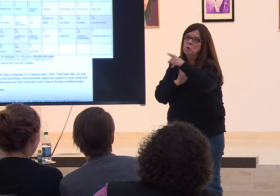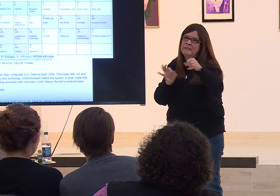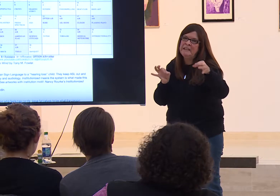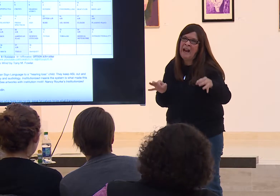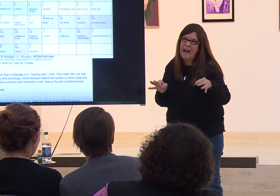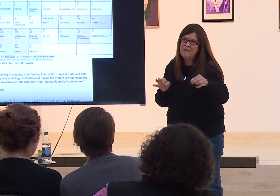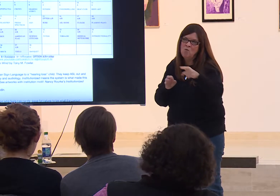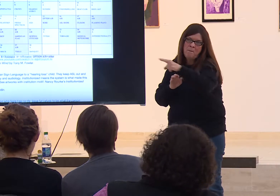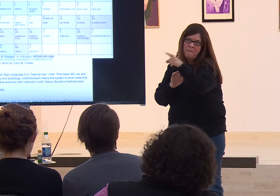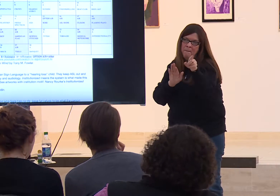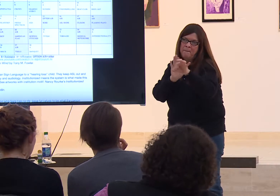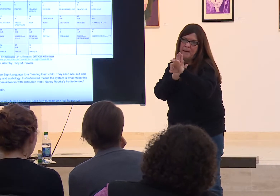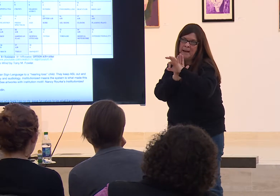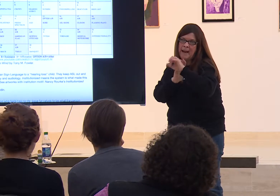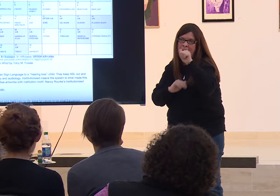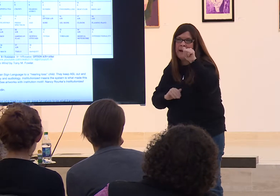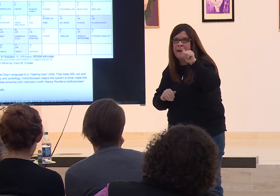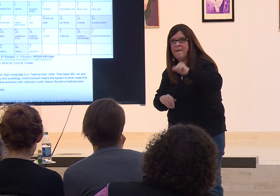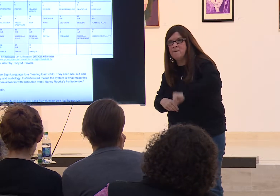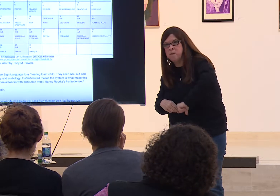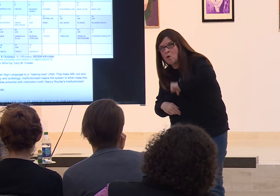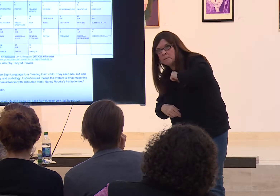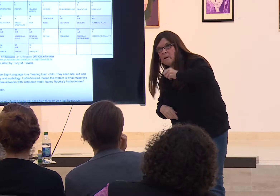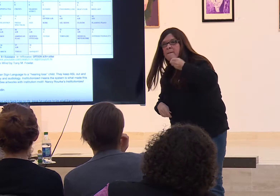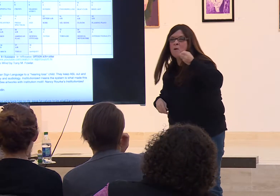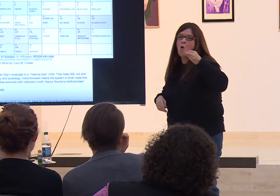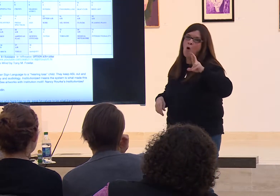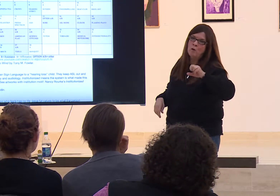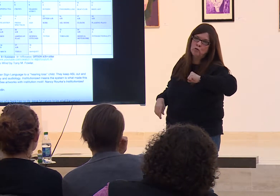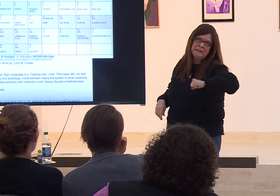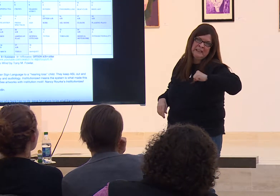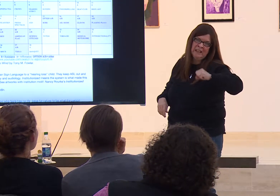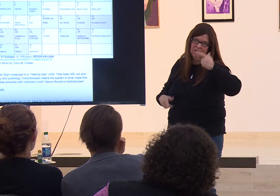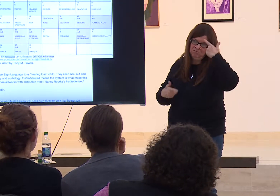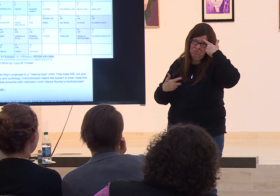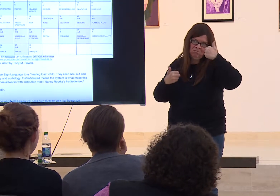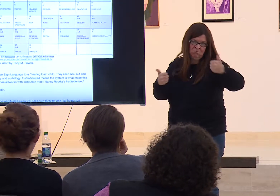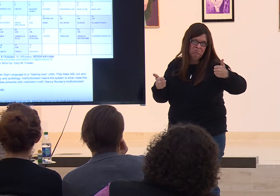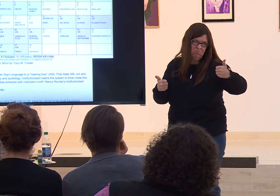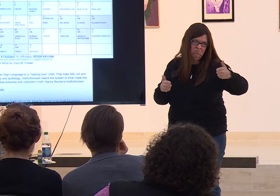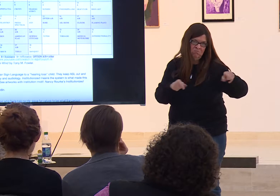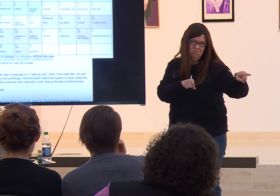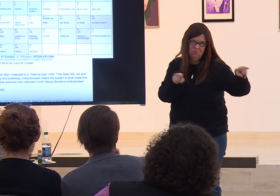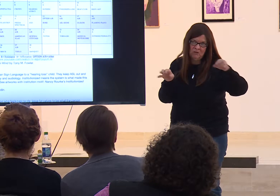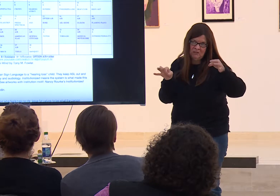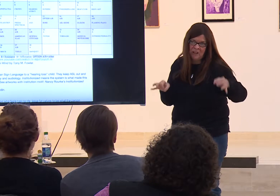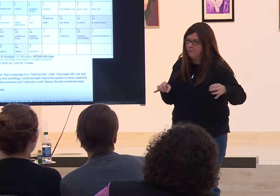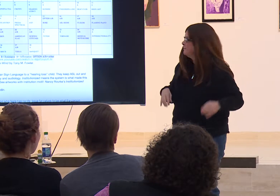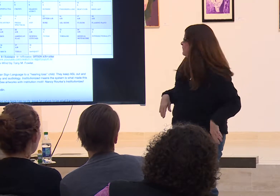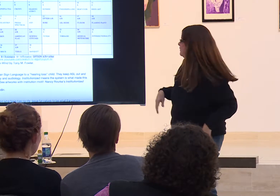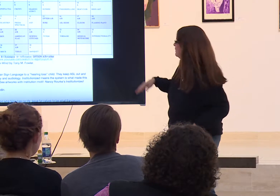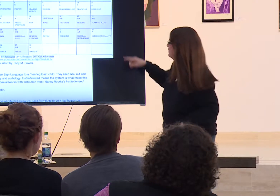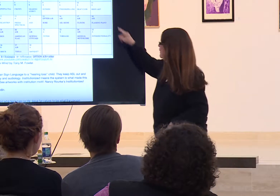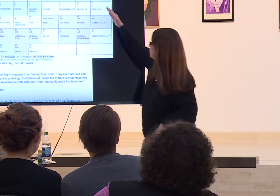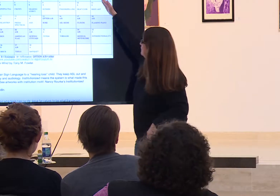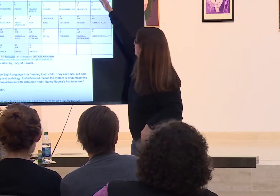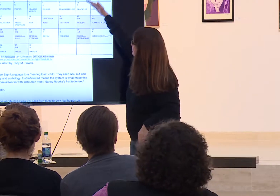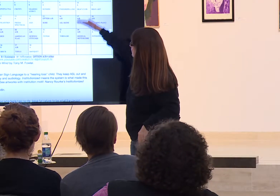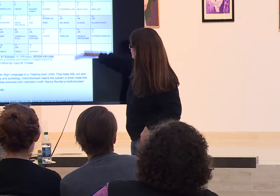either affirmation or resistance. You had your choice as an artist to run with what you pleased.